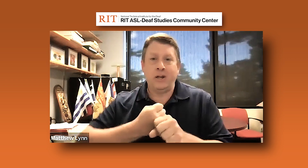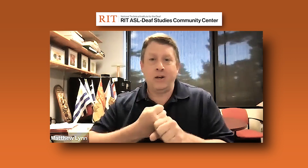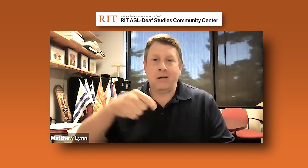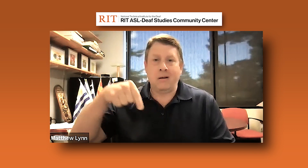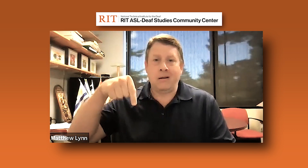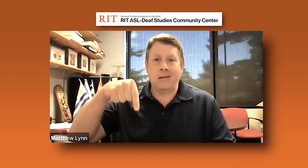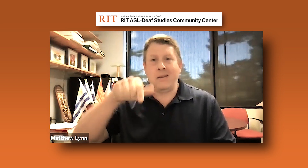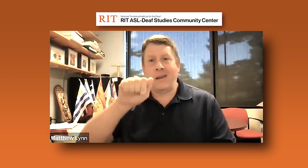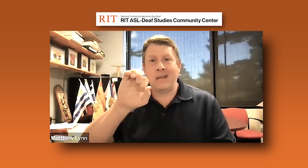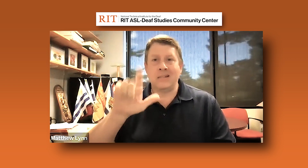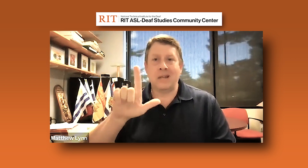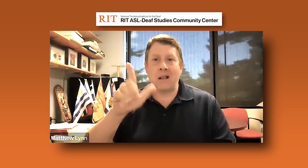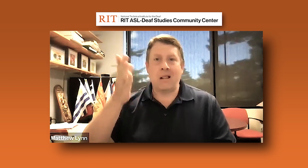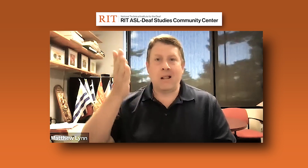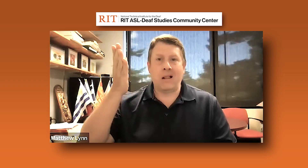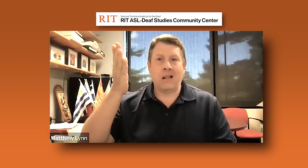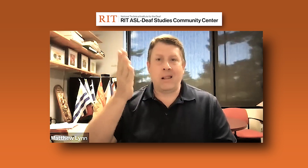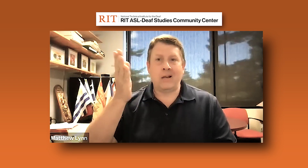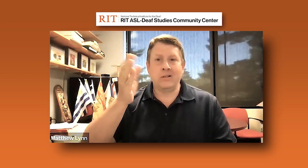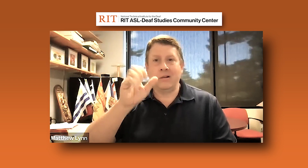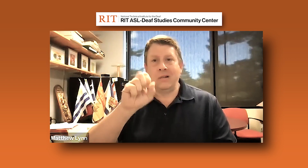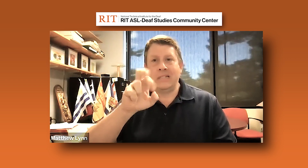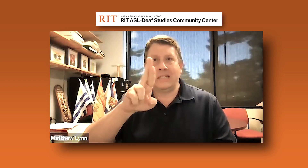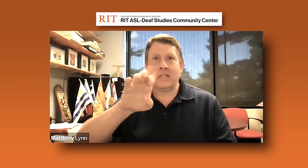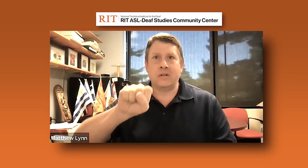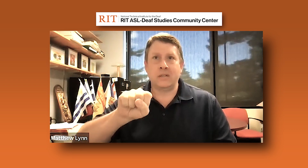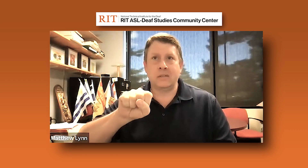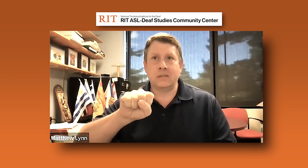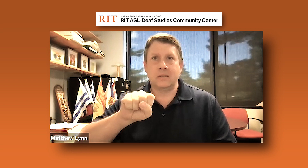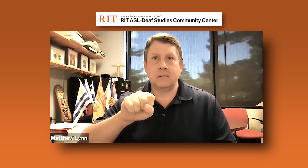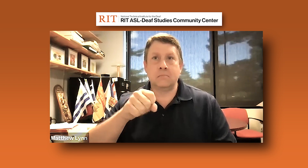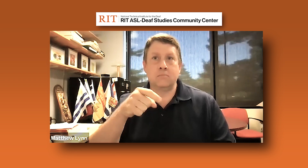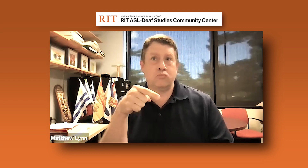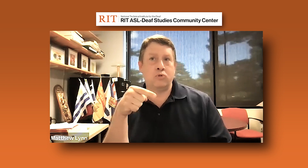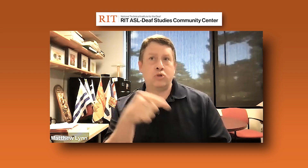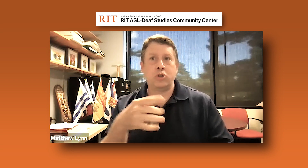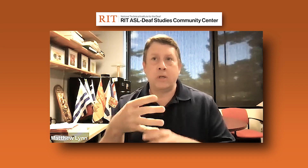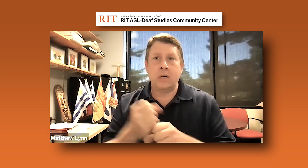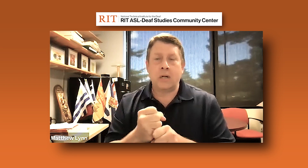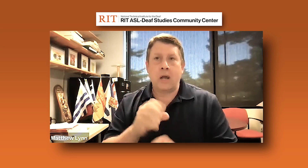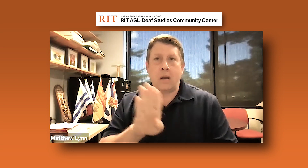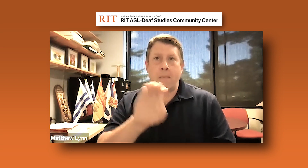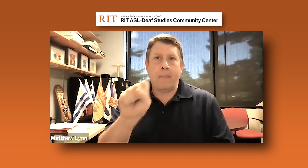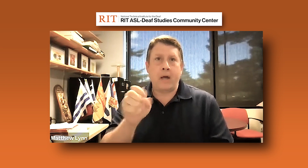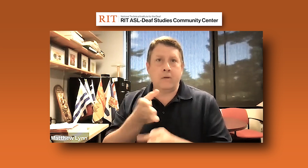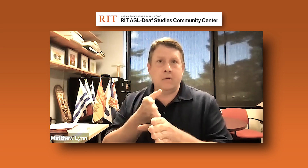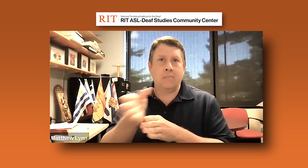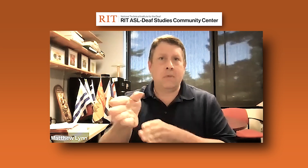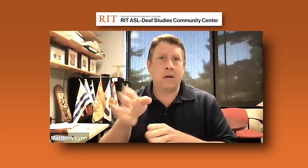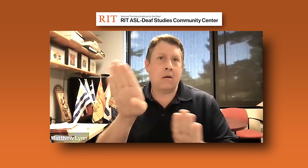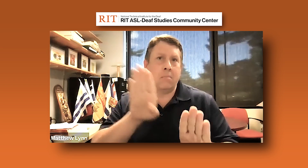She is the first guest lecturer in this year's "ASL Lecture Series."